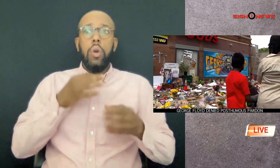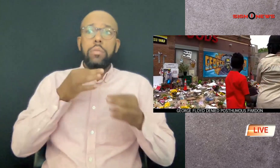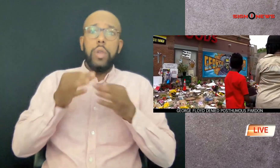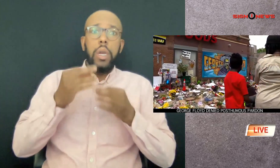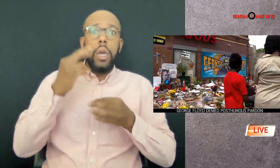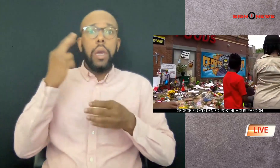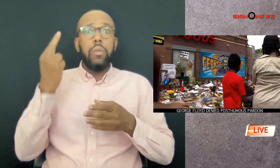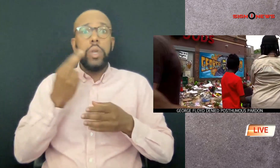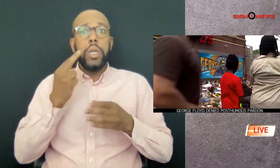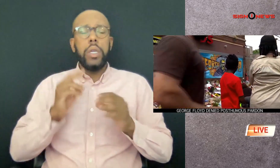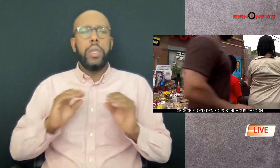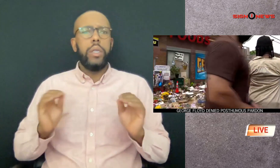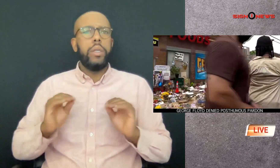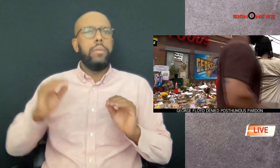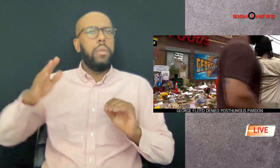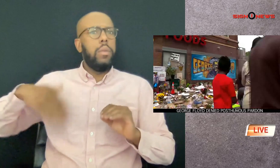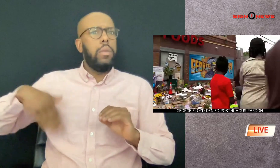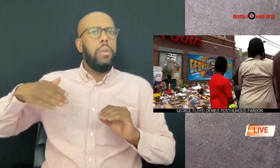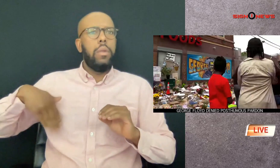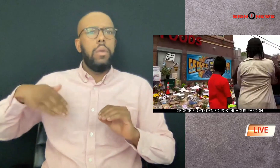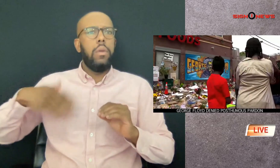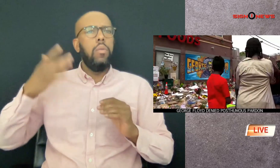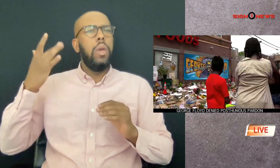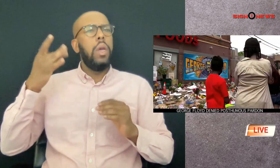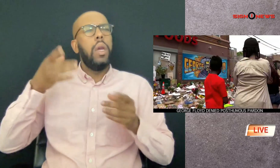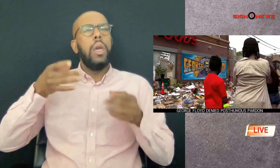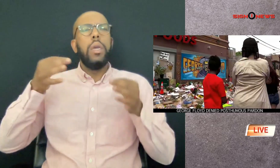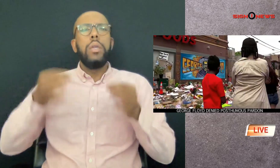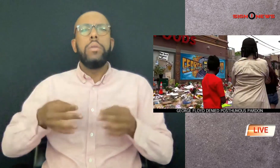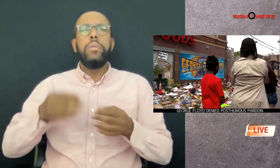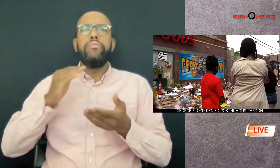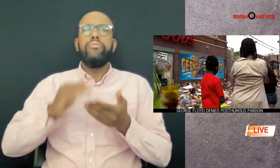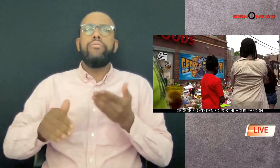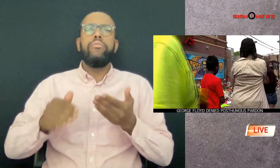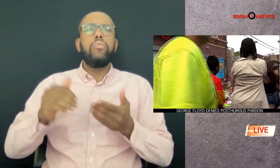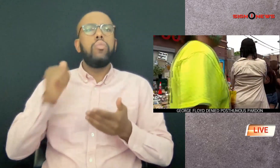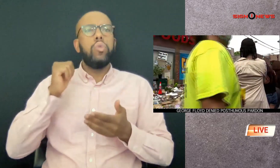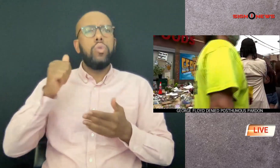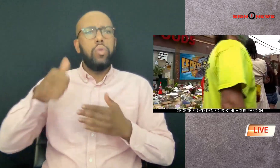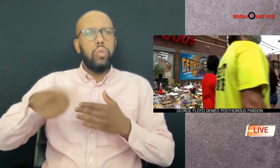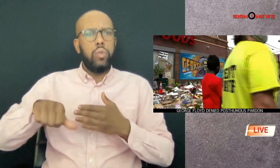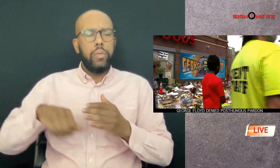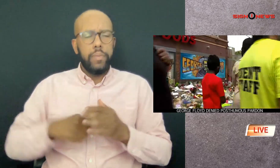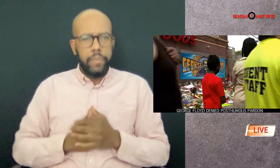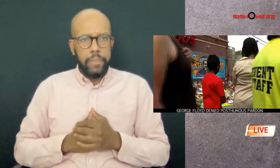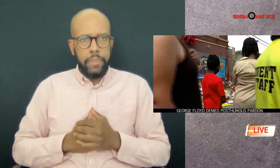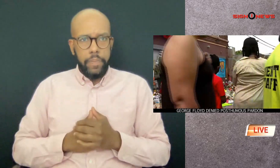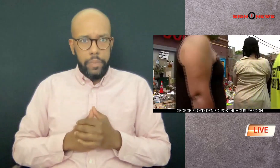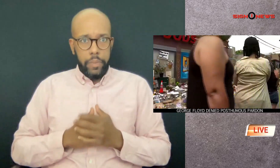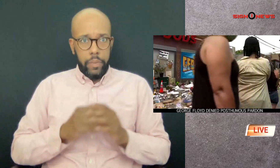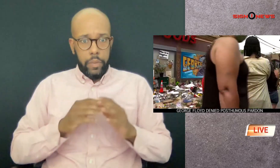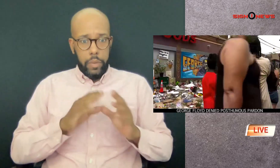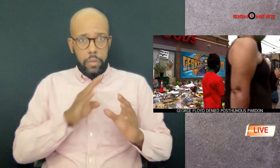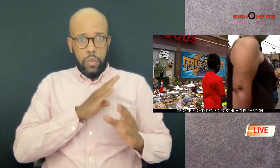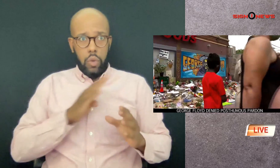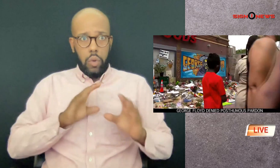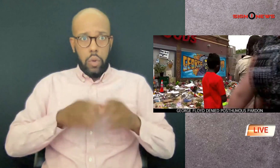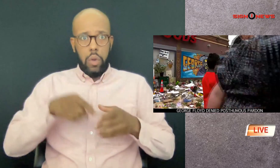the board did not cite a reason for its decision